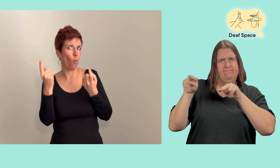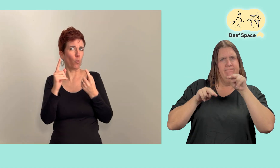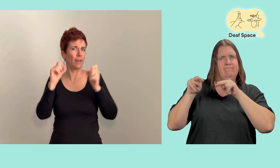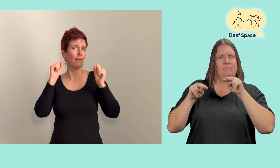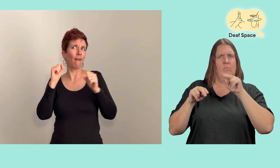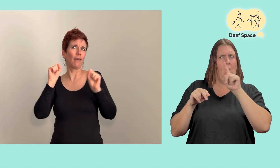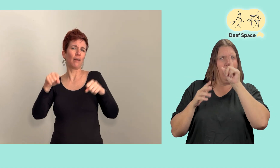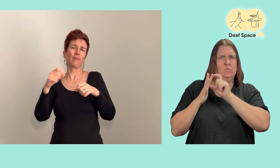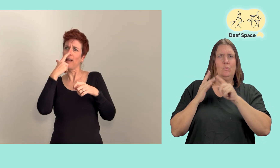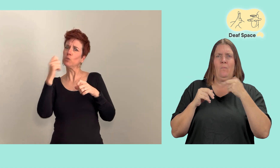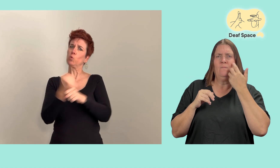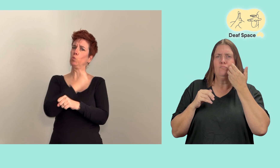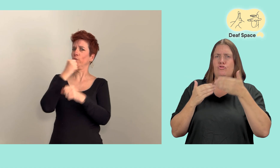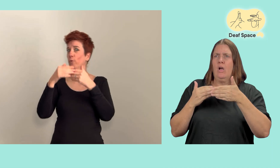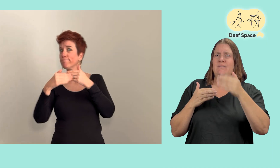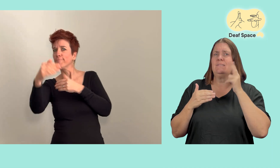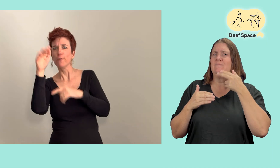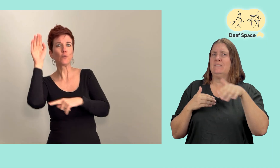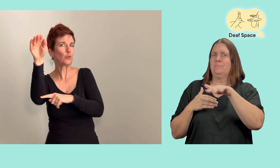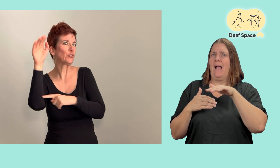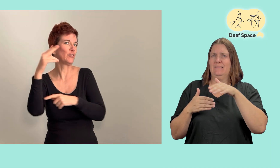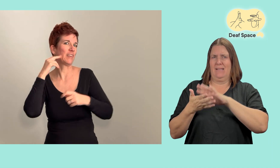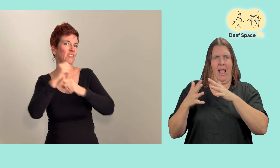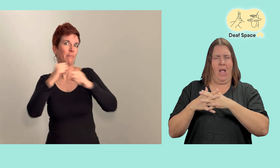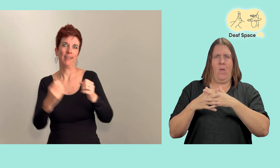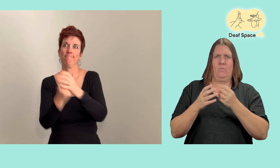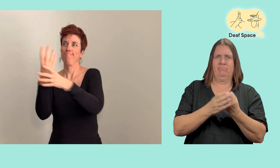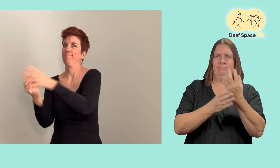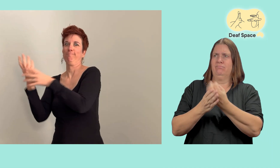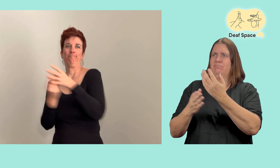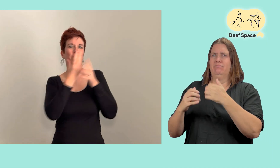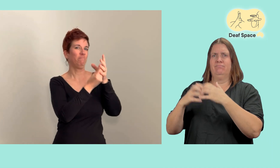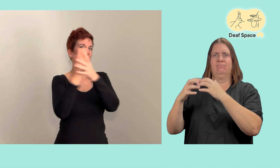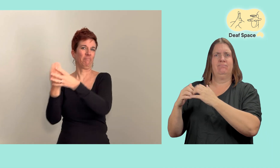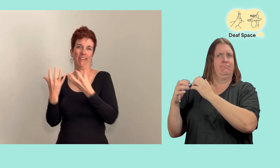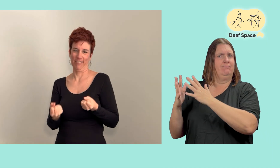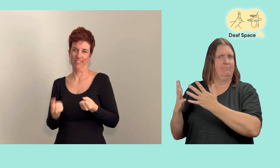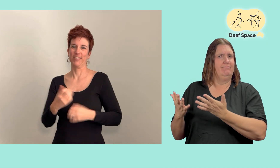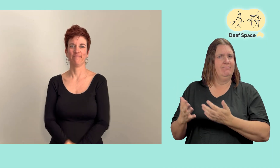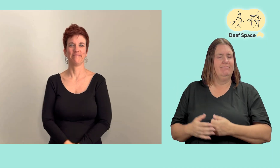This is something we need to look at for the future, to ensure that Deaf spaces keep thriving and keep appearing.